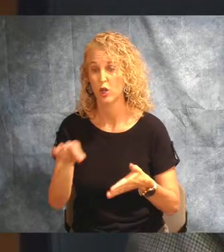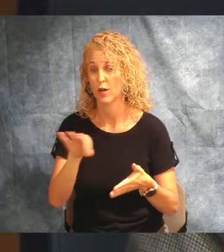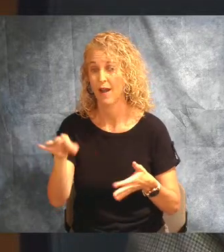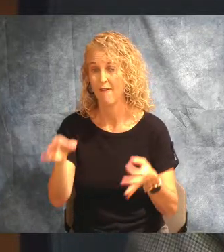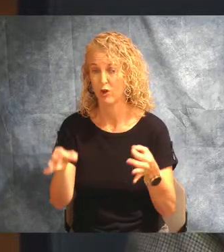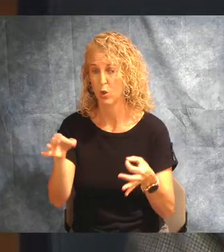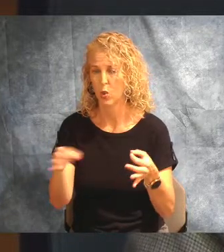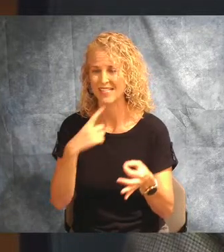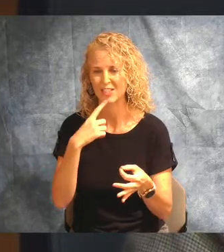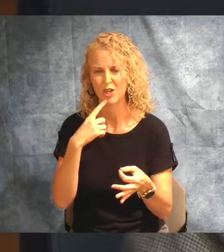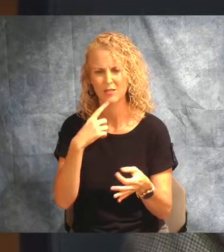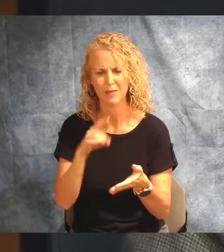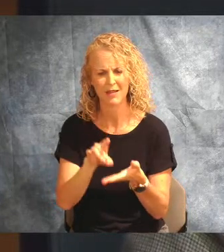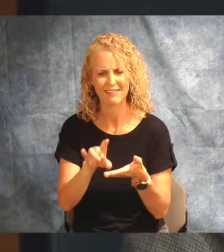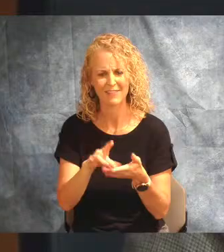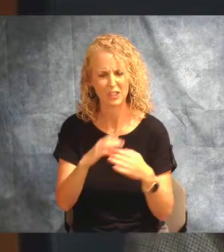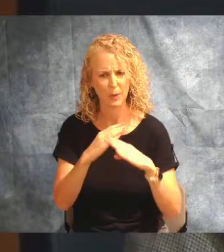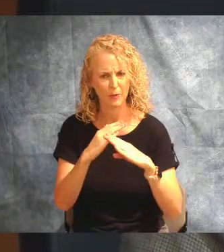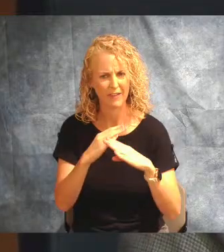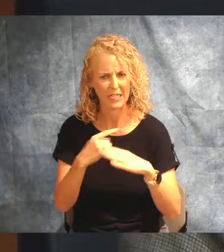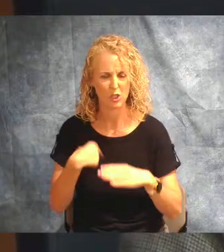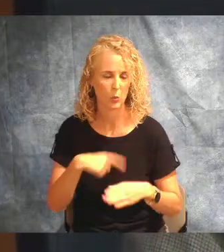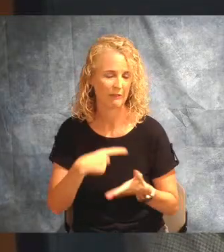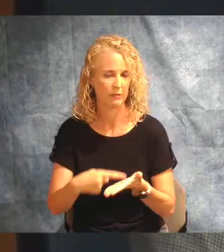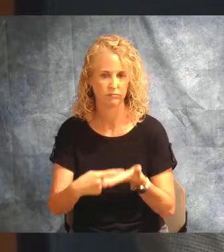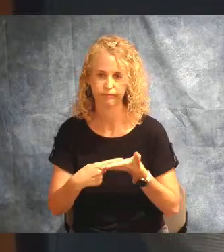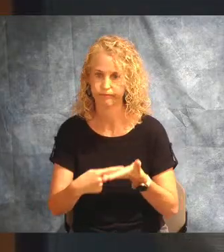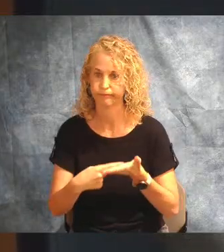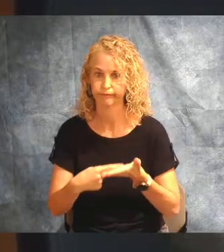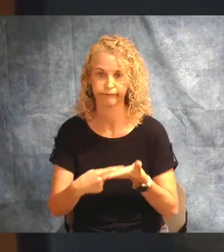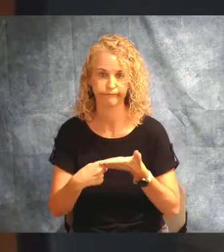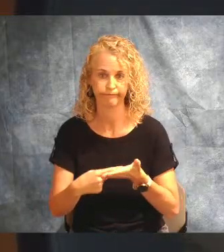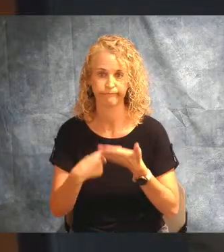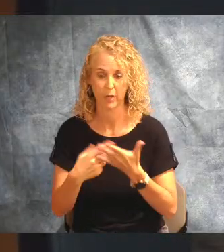eviction prevention, which is something that we've been talking about. trying to provide as much